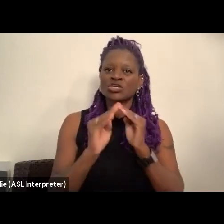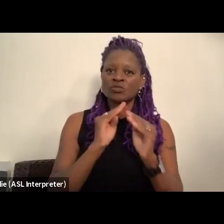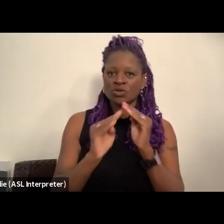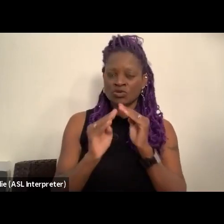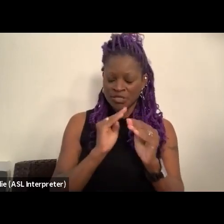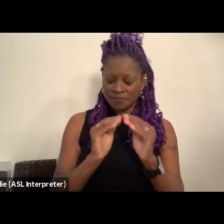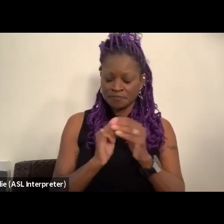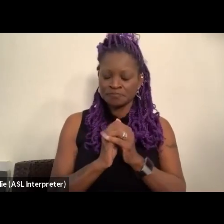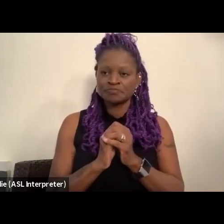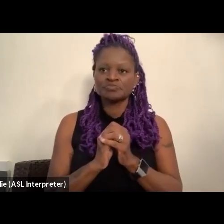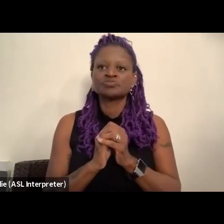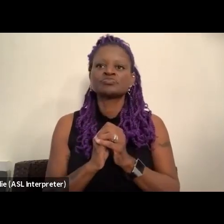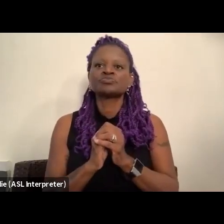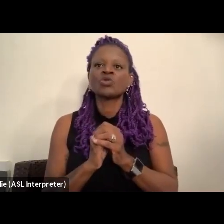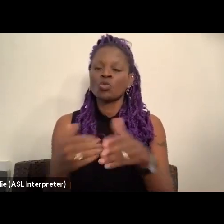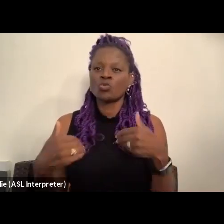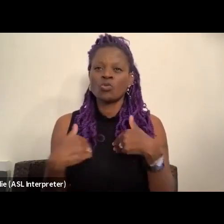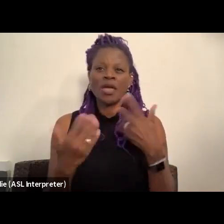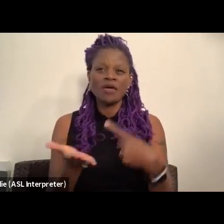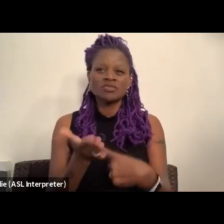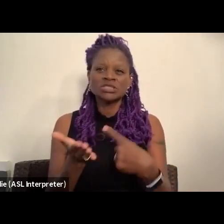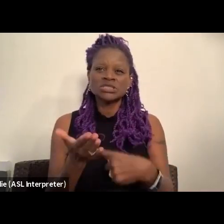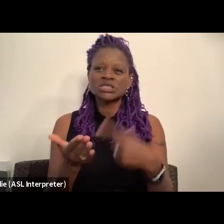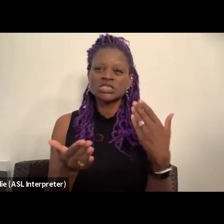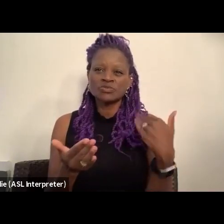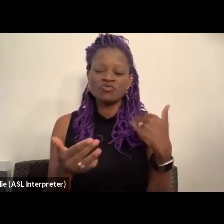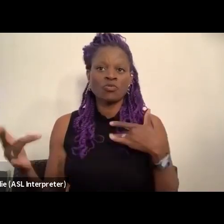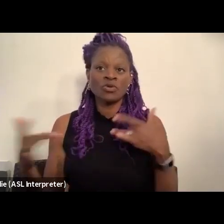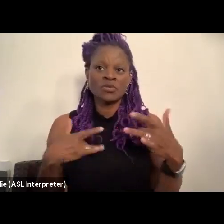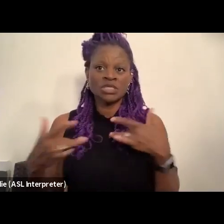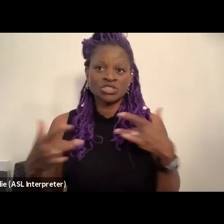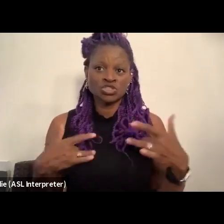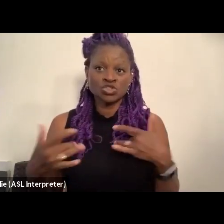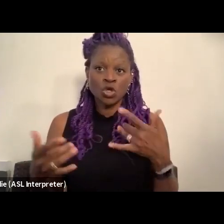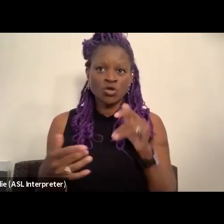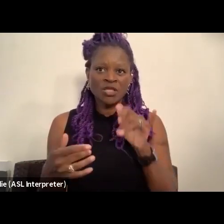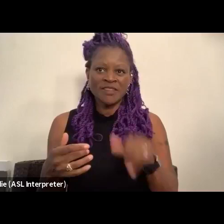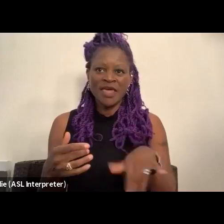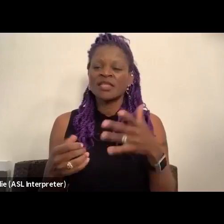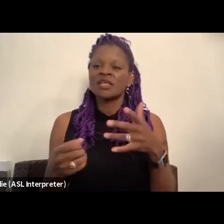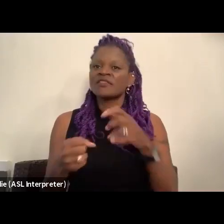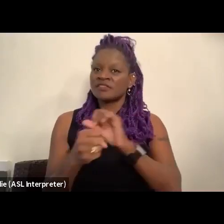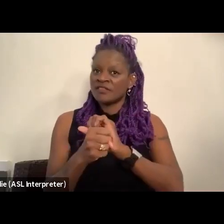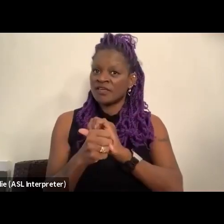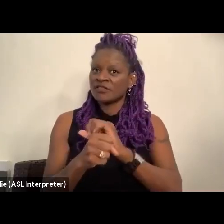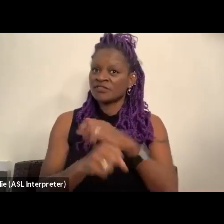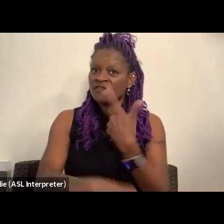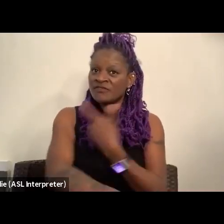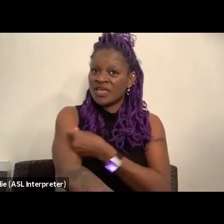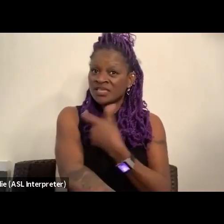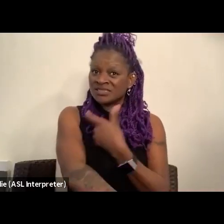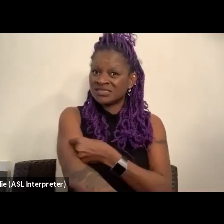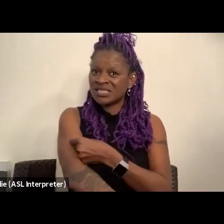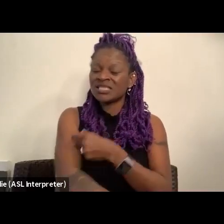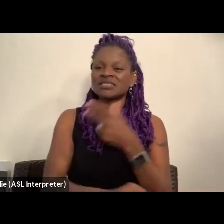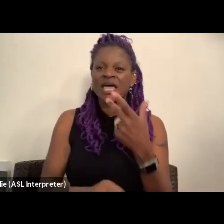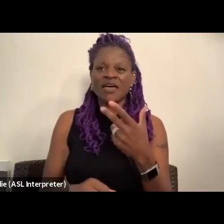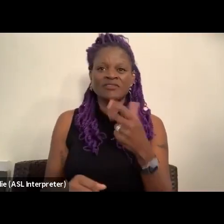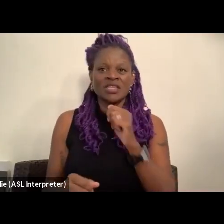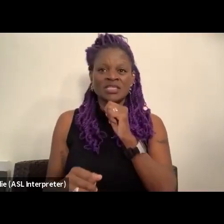As we have discussed before, we have been concerned that our vaccine allocations from the state had remained flat for weeks. Sonoma County had been getting only around